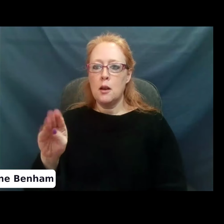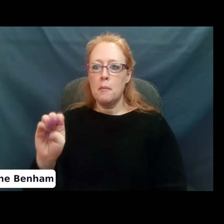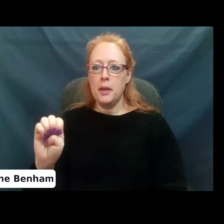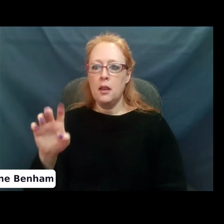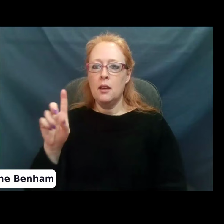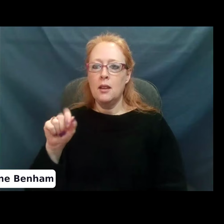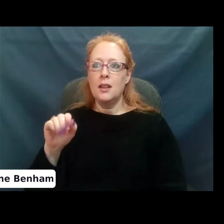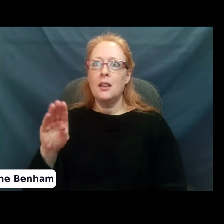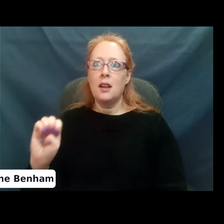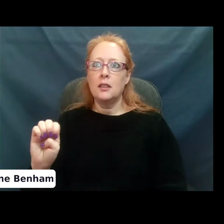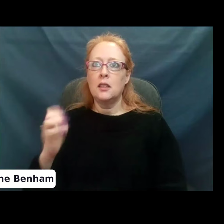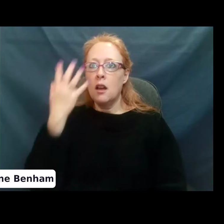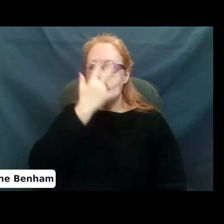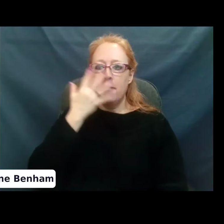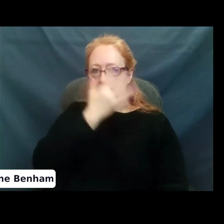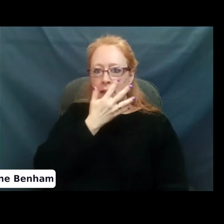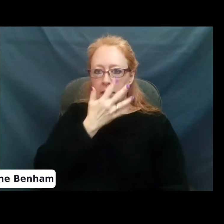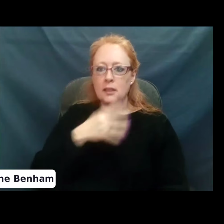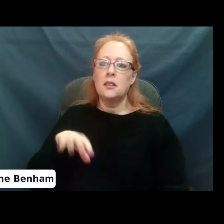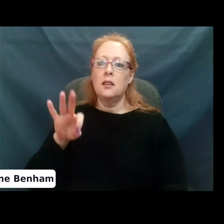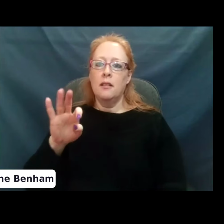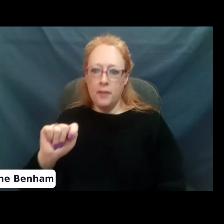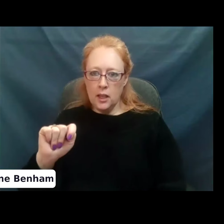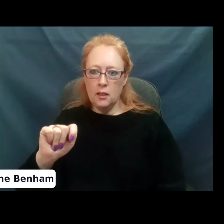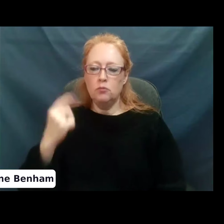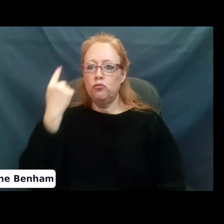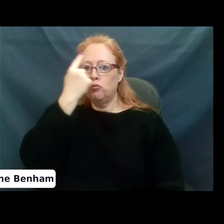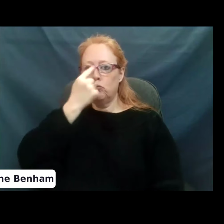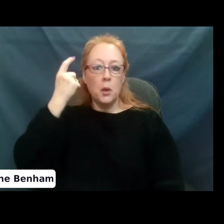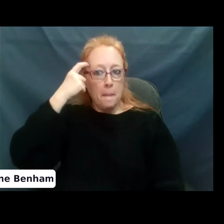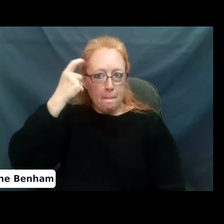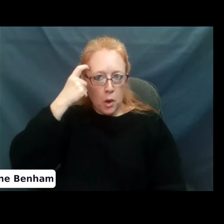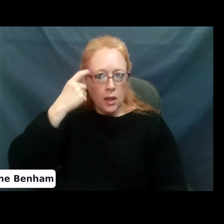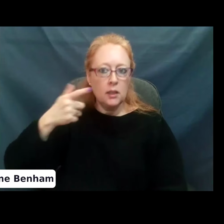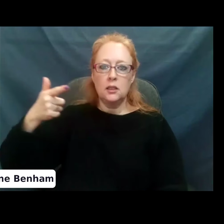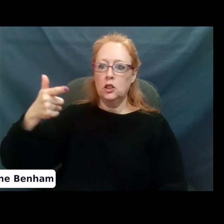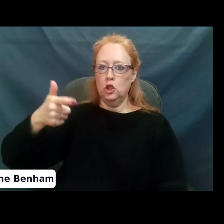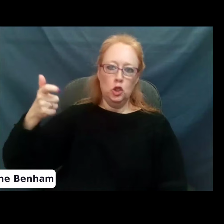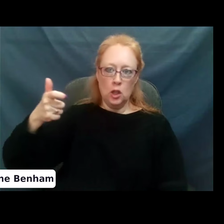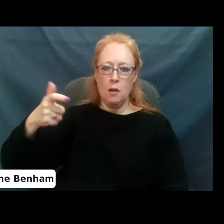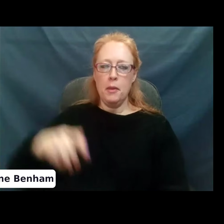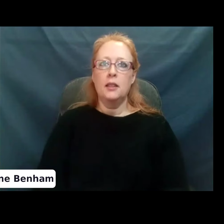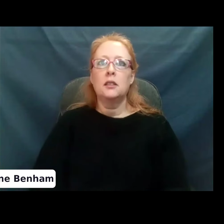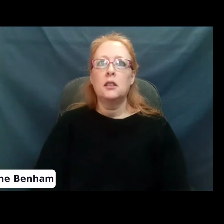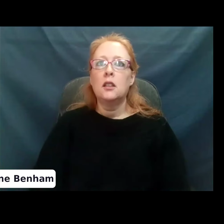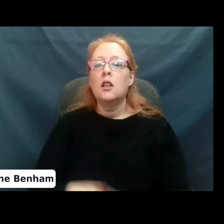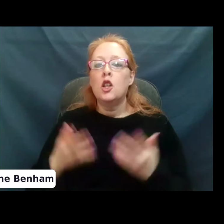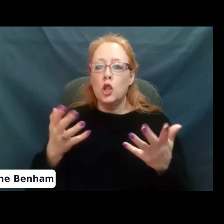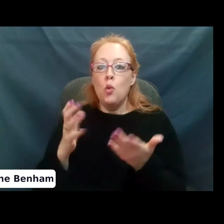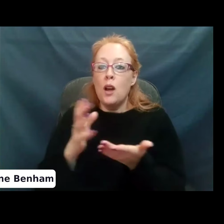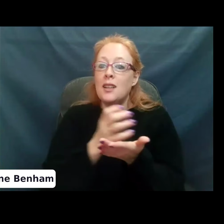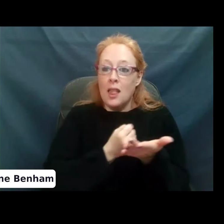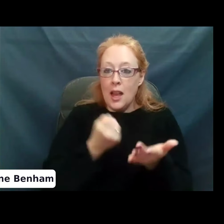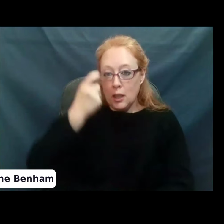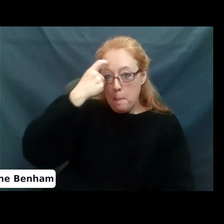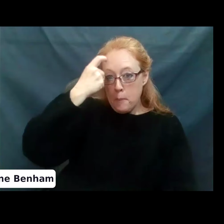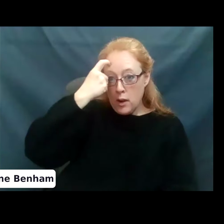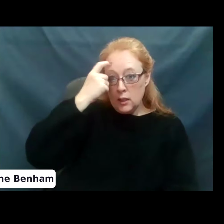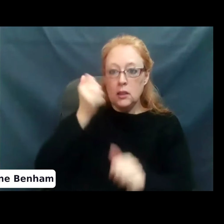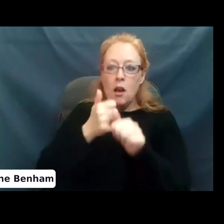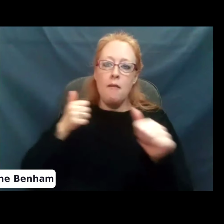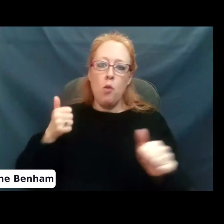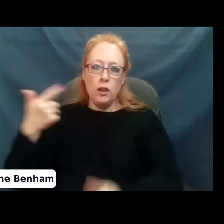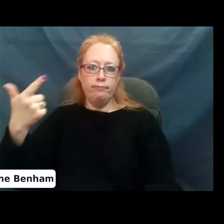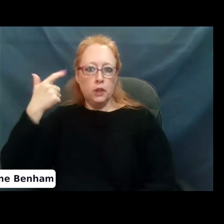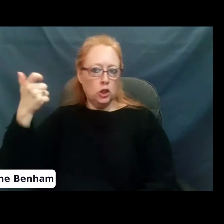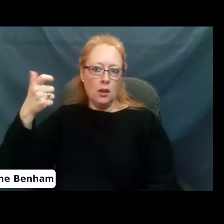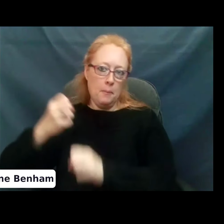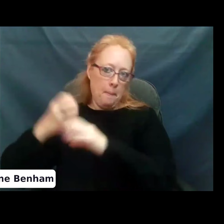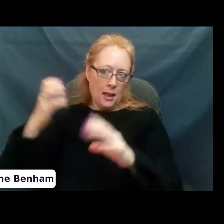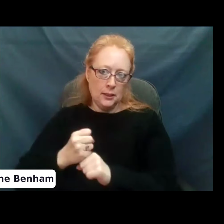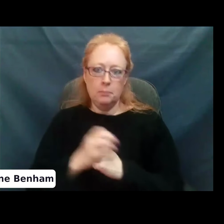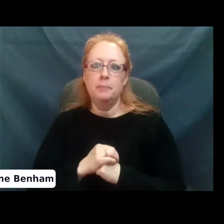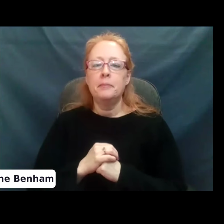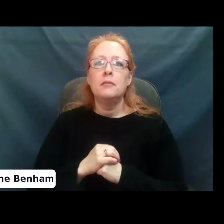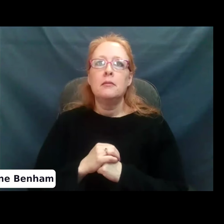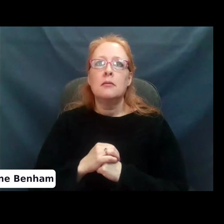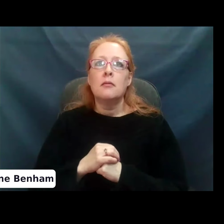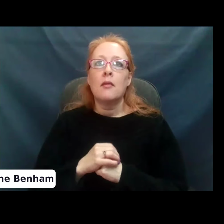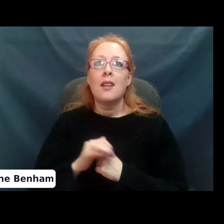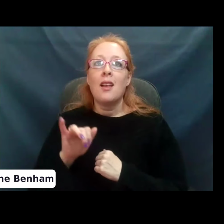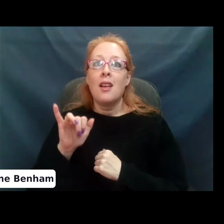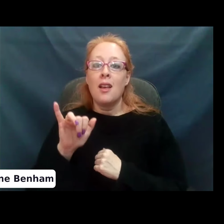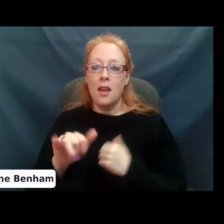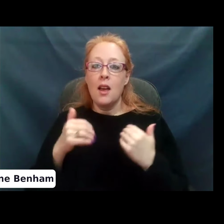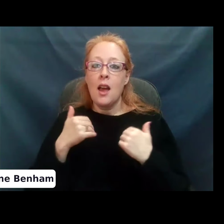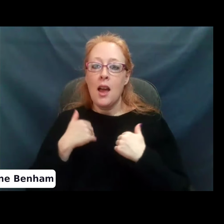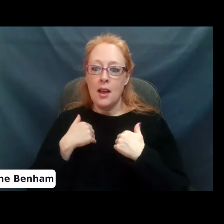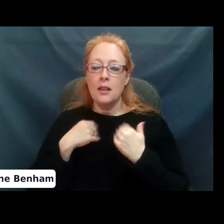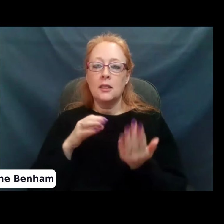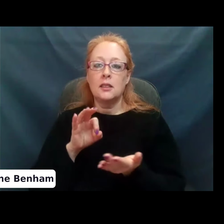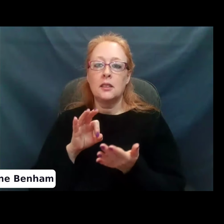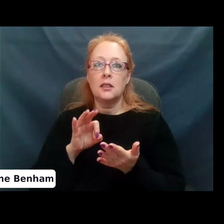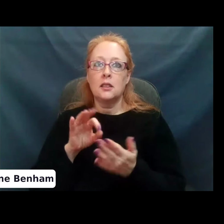Thisz zombie dooisz.